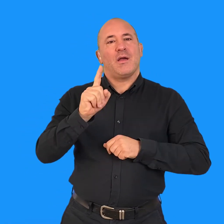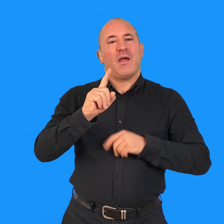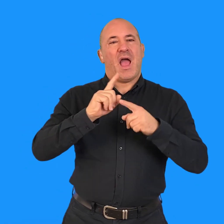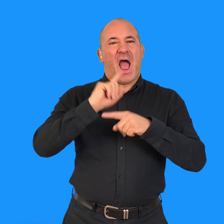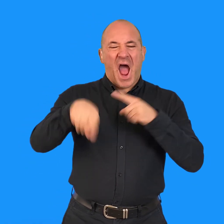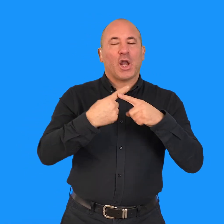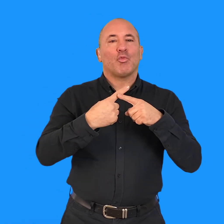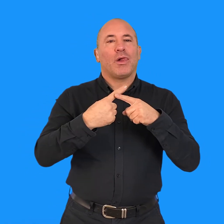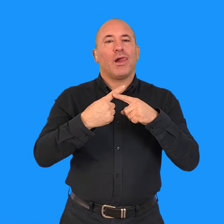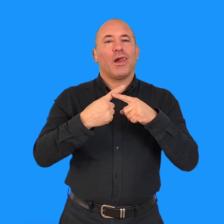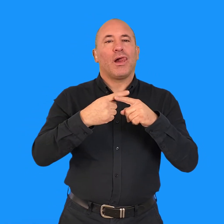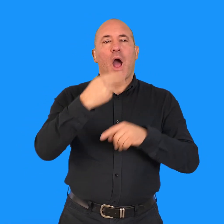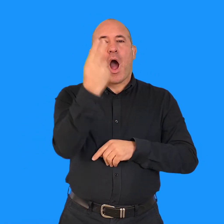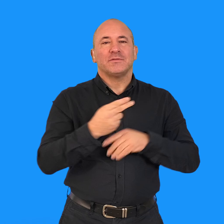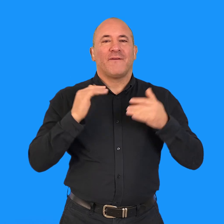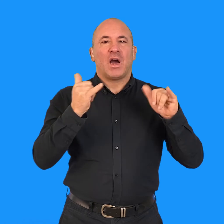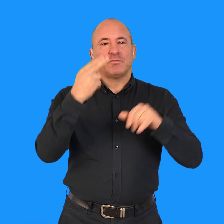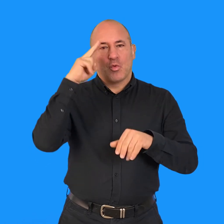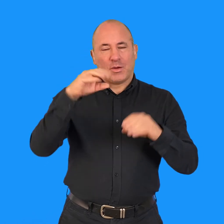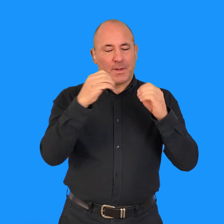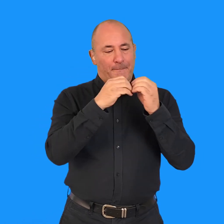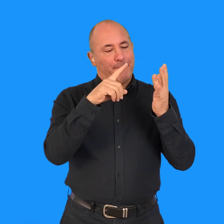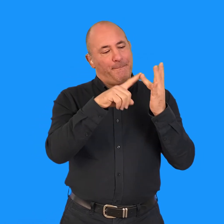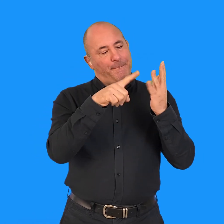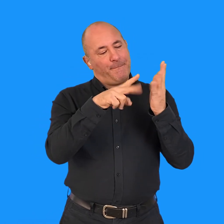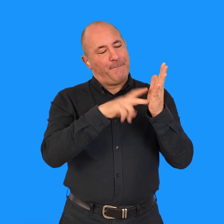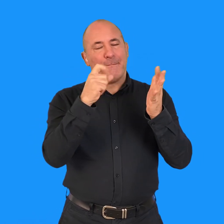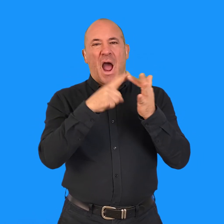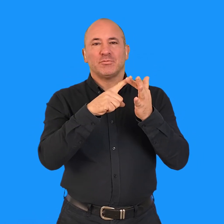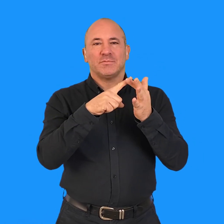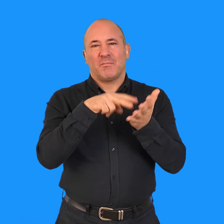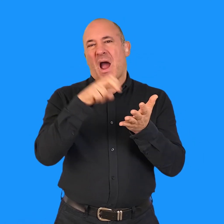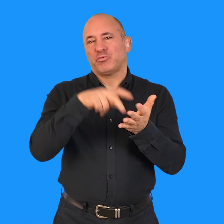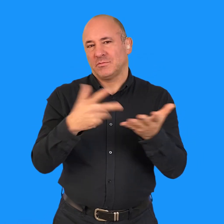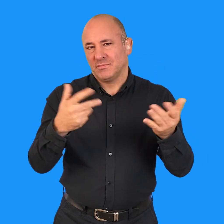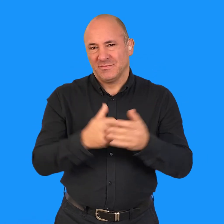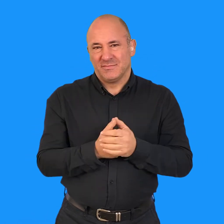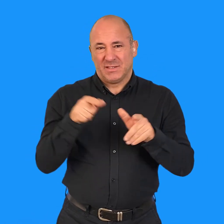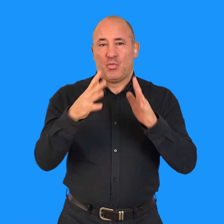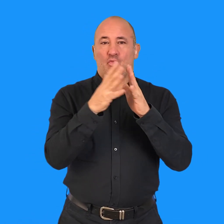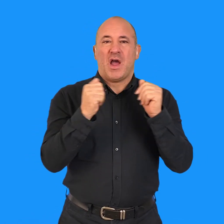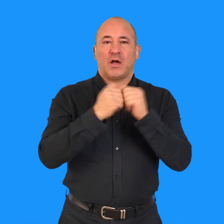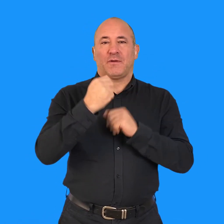The other thing that we do is that we run an annual art festival called Bounce,